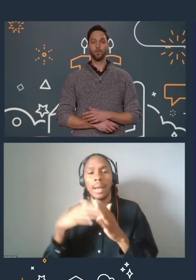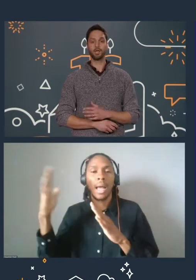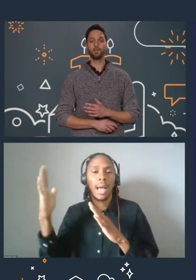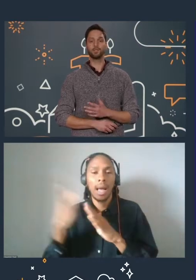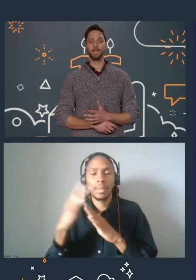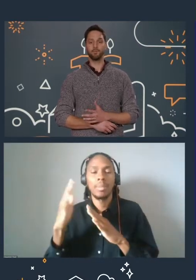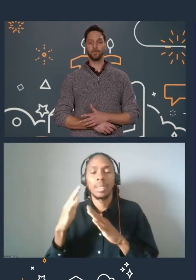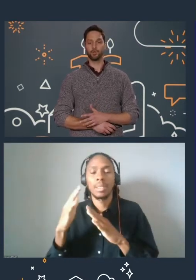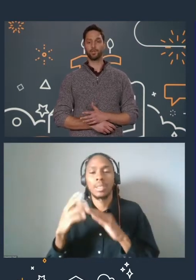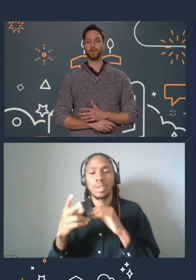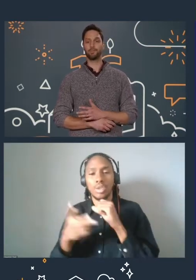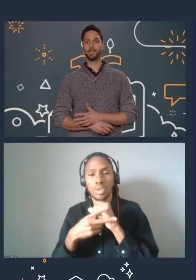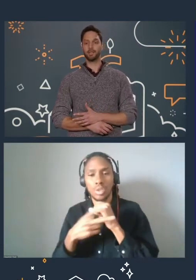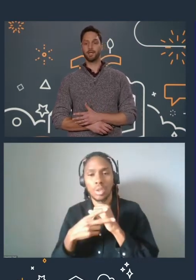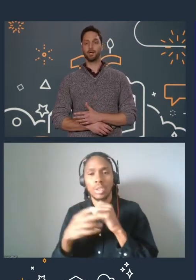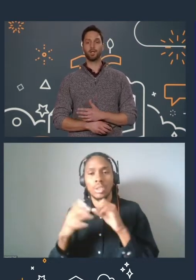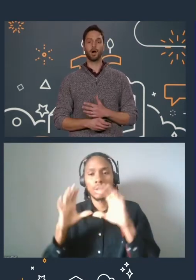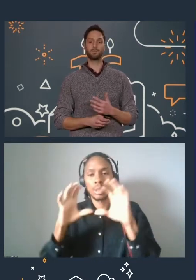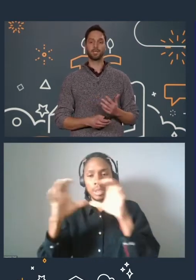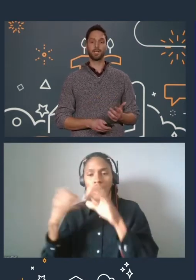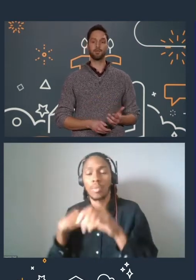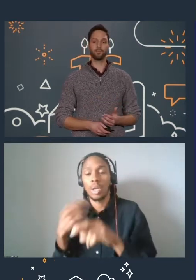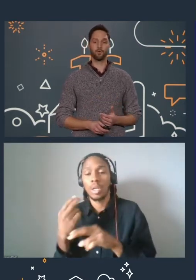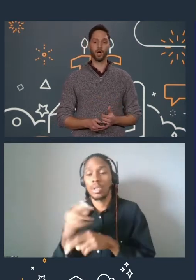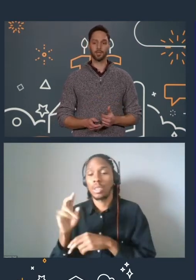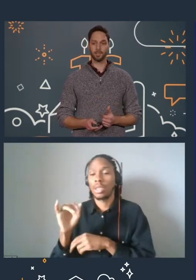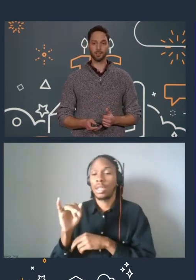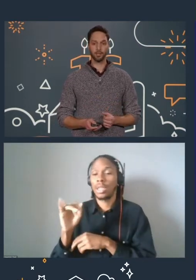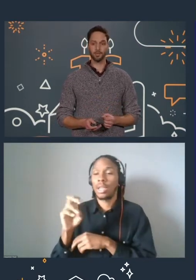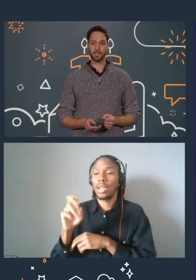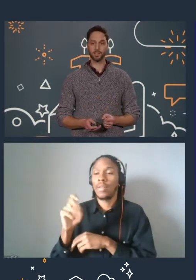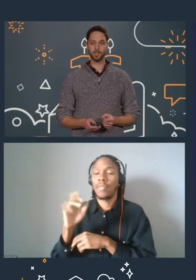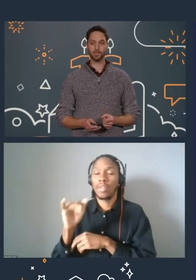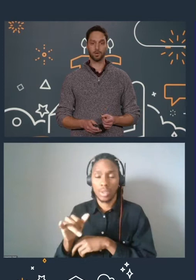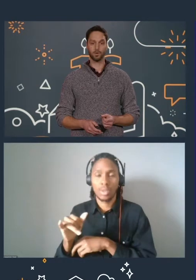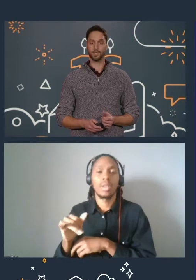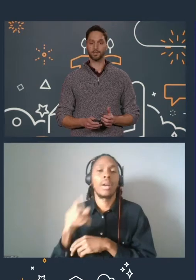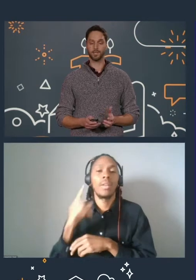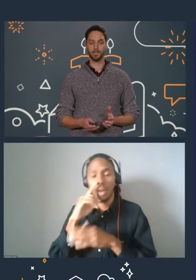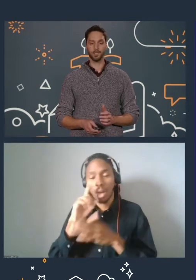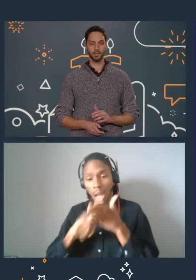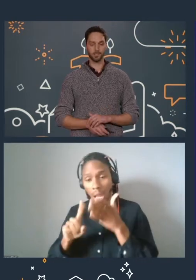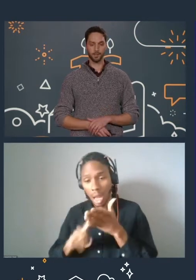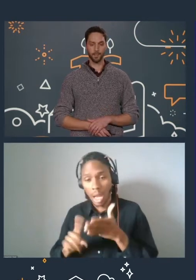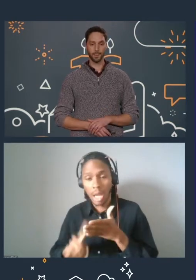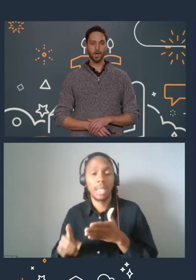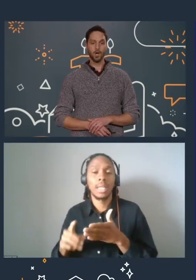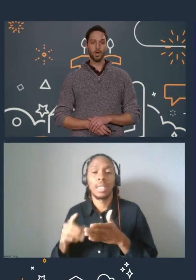We can use inventory to get metadata on object level for audit use cases or custom analytics.